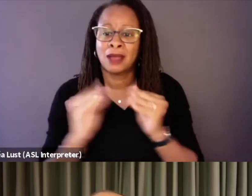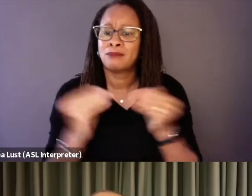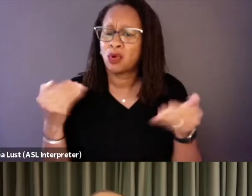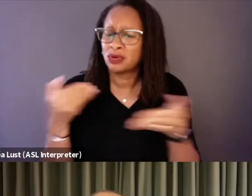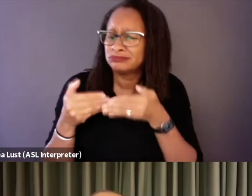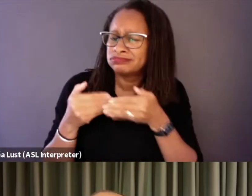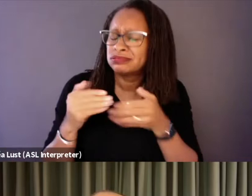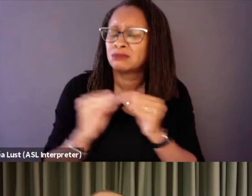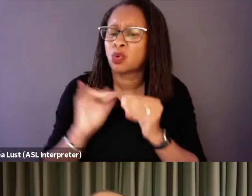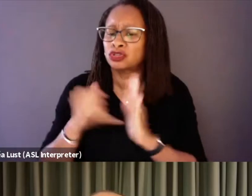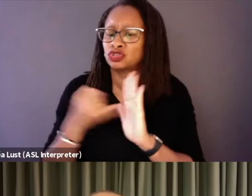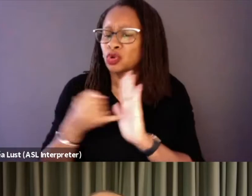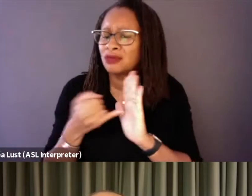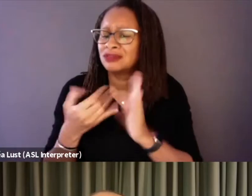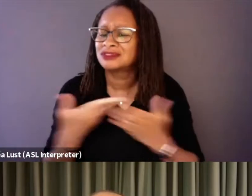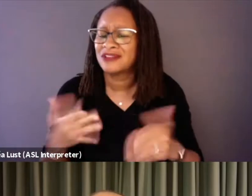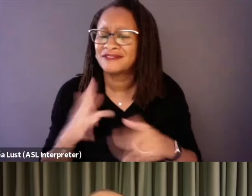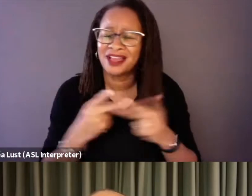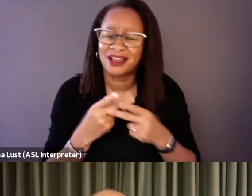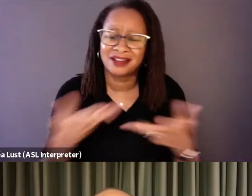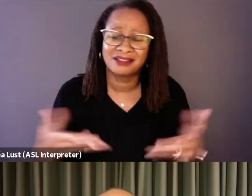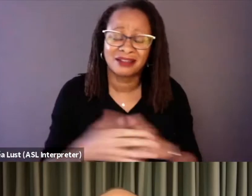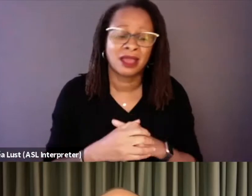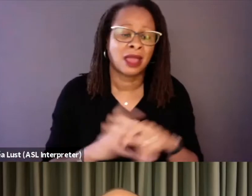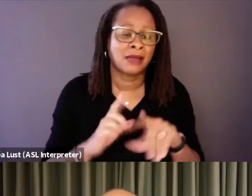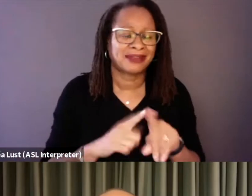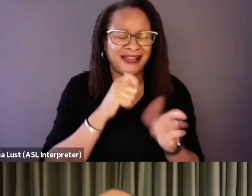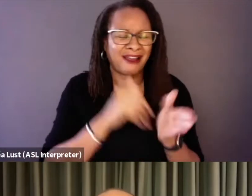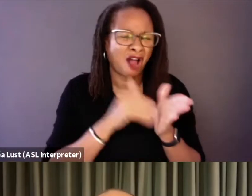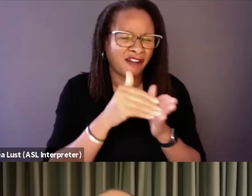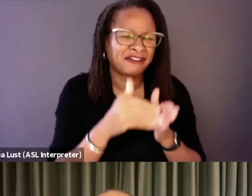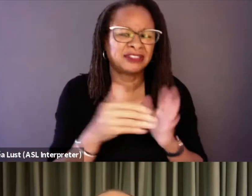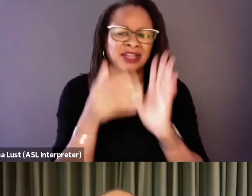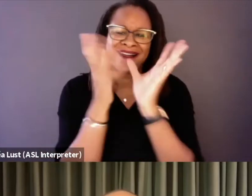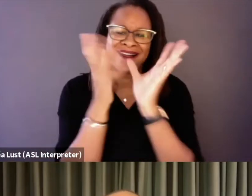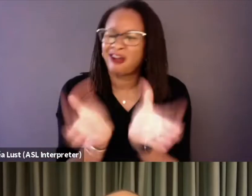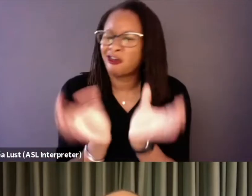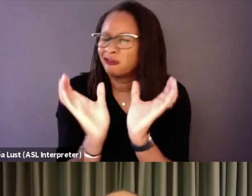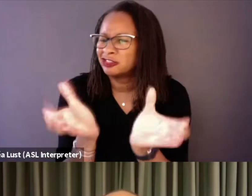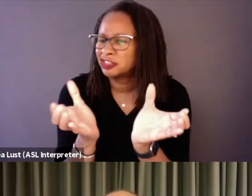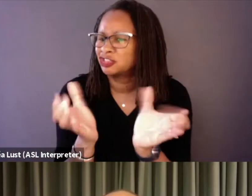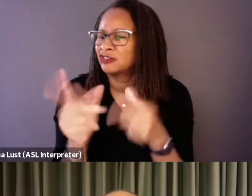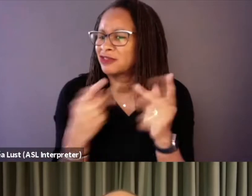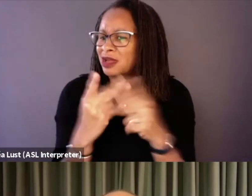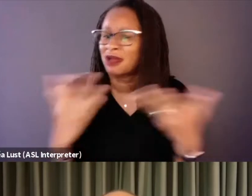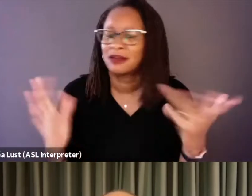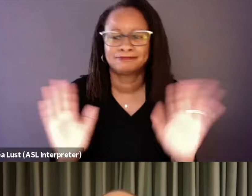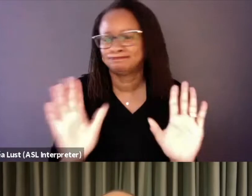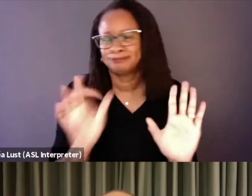journal stuff and that kind of thing but not that type of conversation.